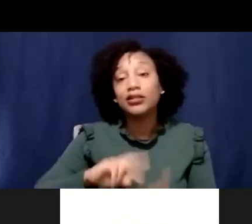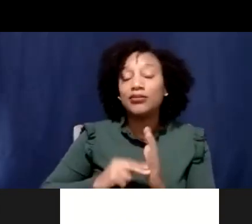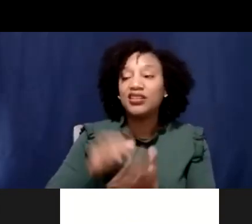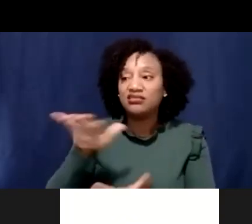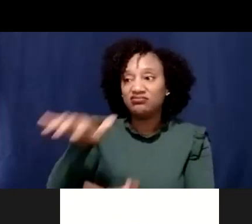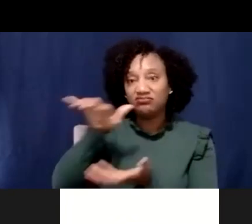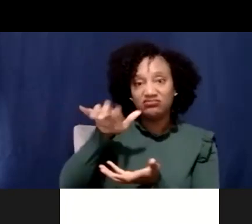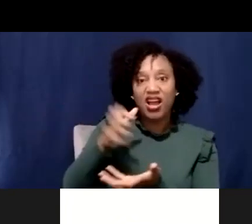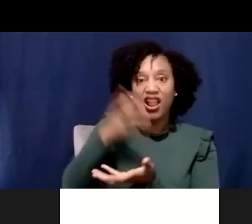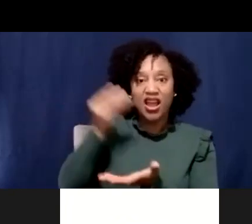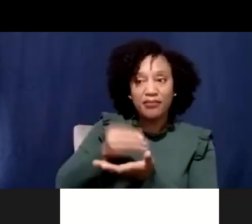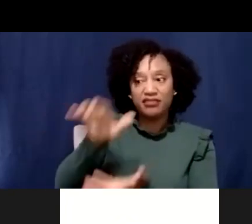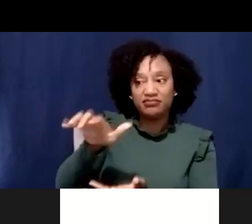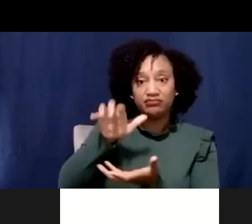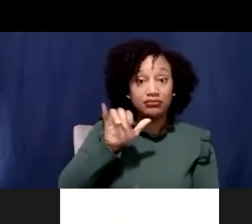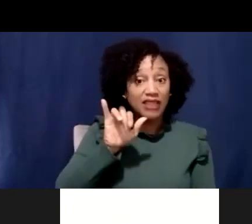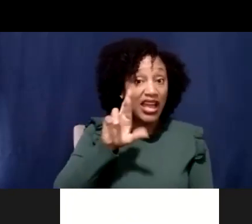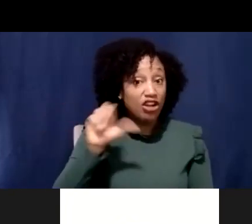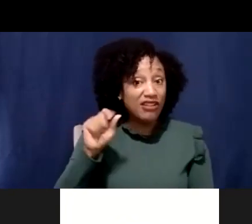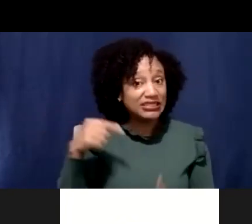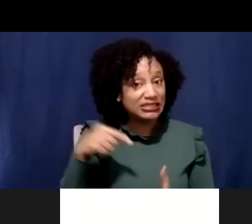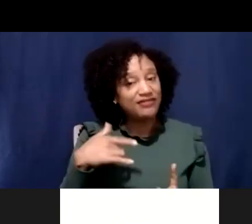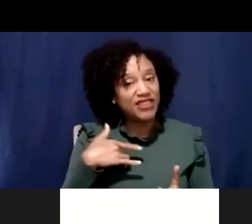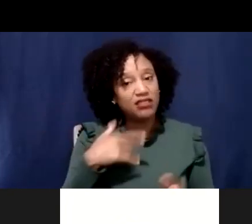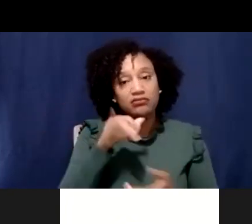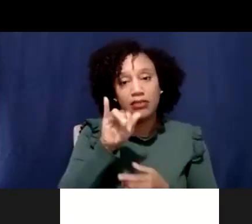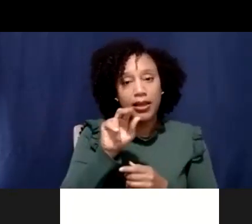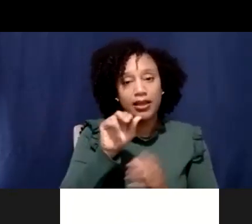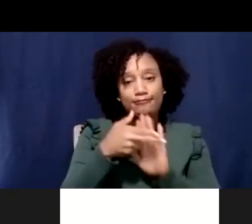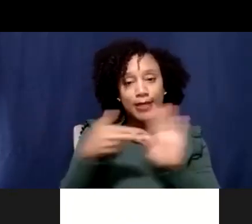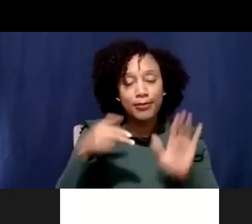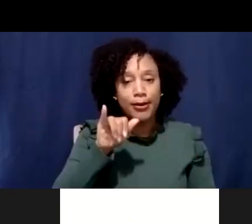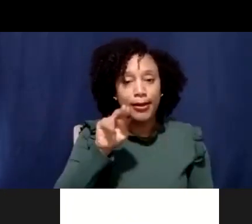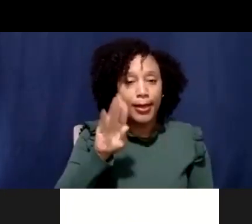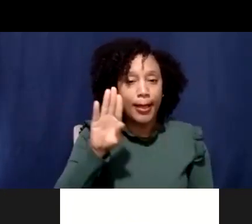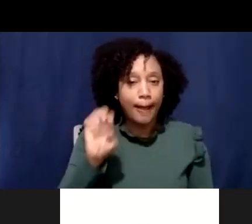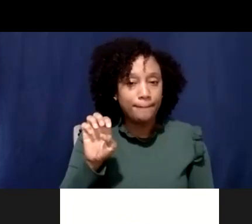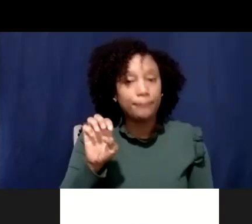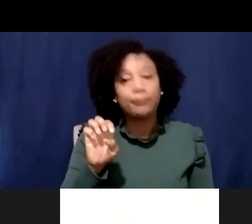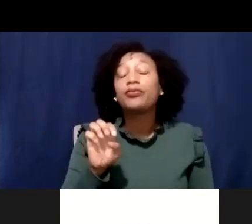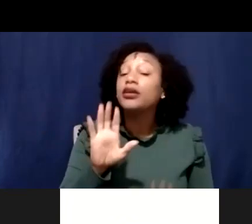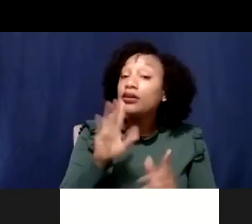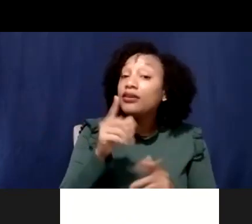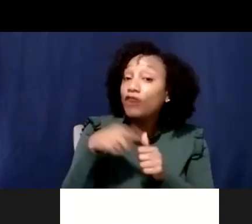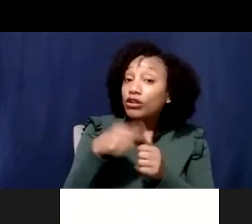of what the IRS considers income. So you'll want to make sure that either, A, you've set aside some money to cover that tax bill